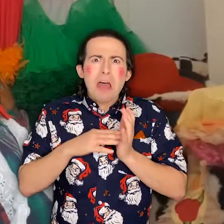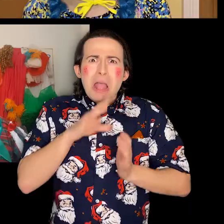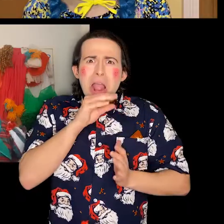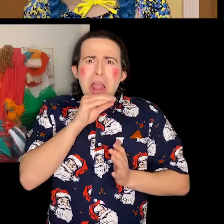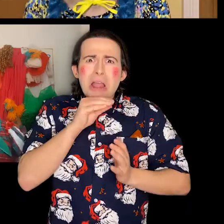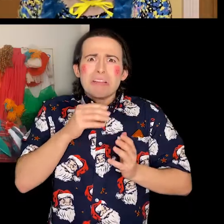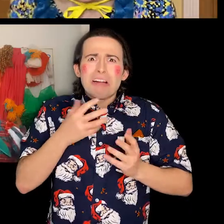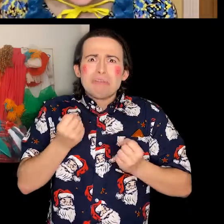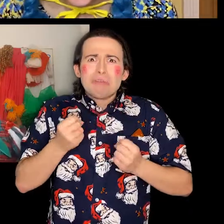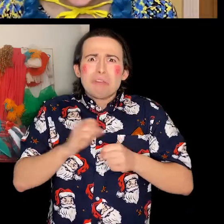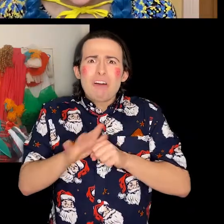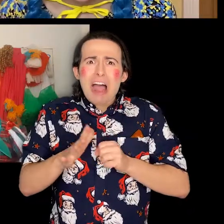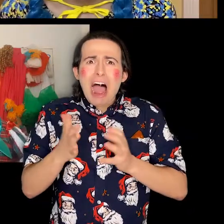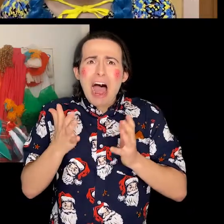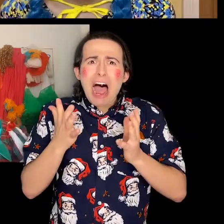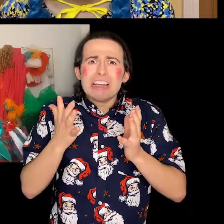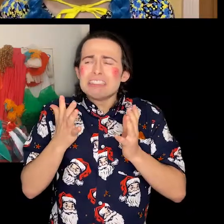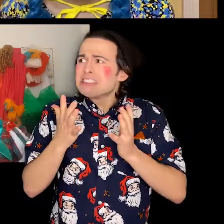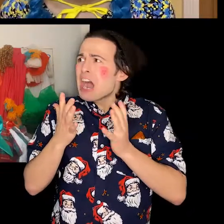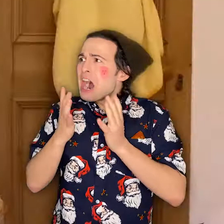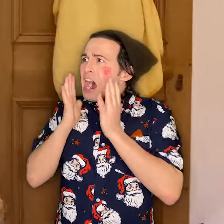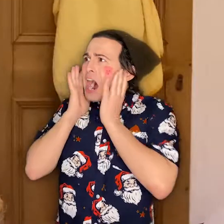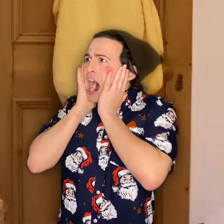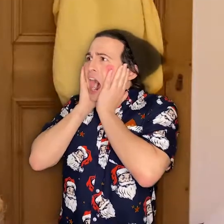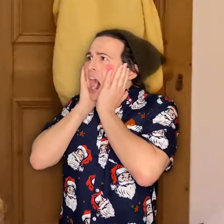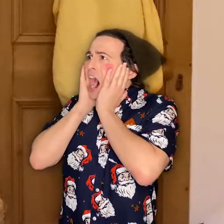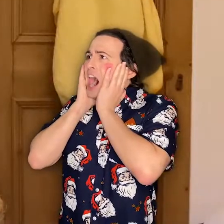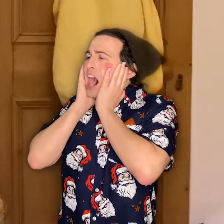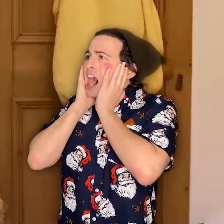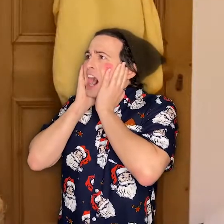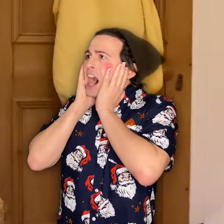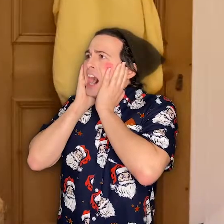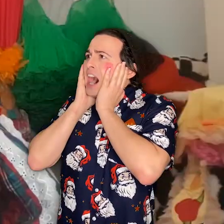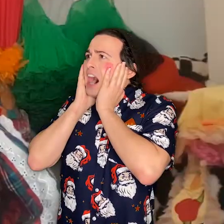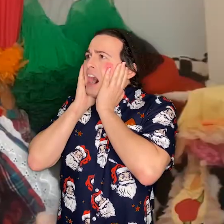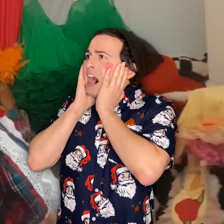Wind – Naw Helen – Aye